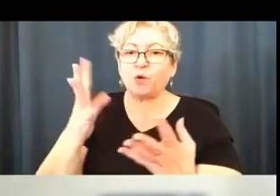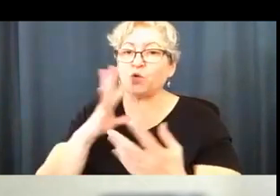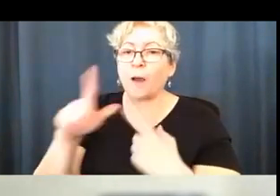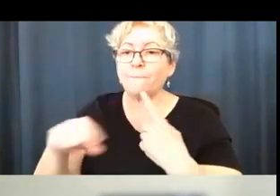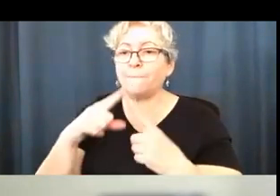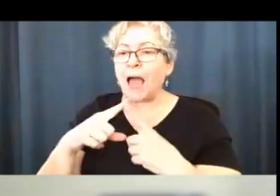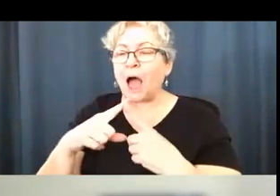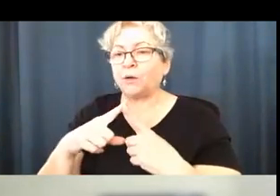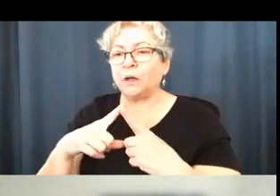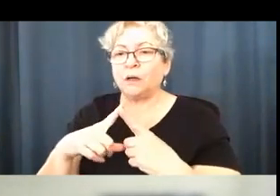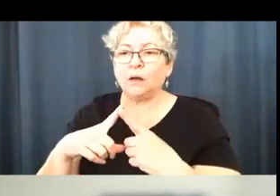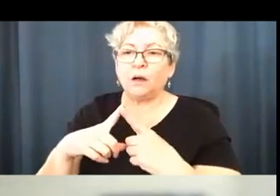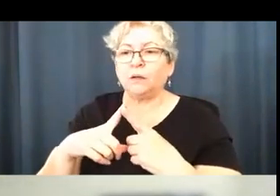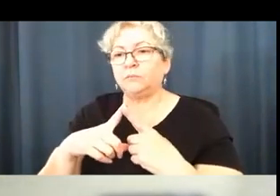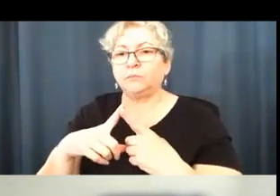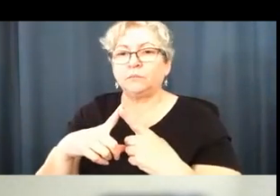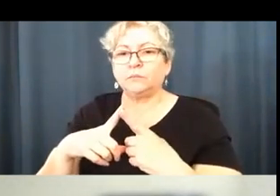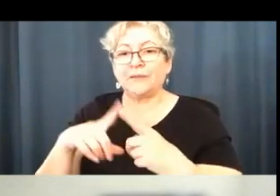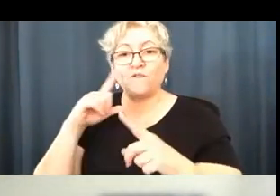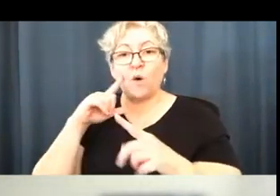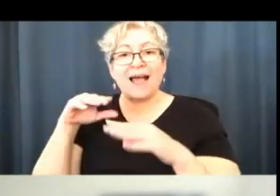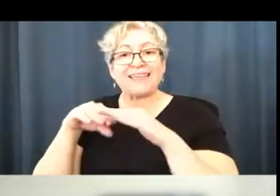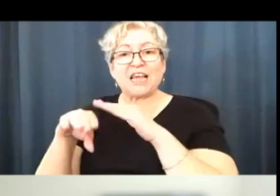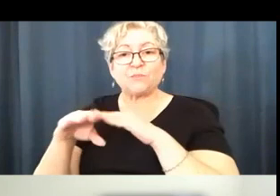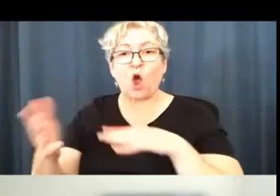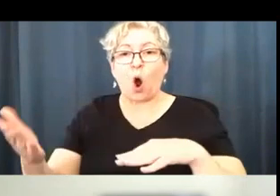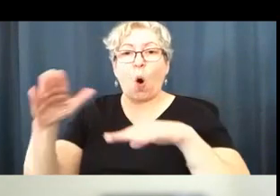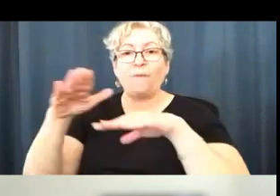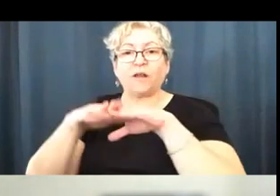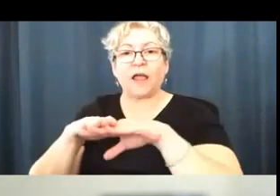like the accessibility overlay widgets, things that you click it